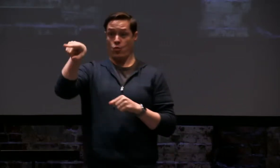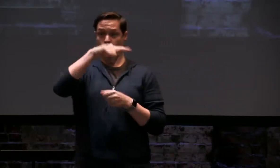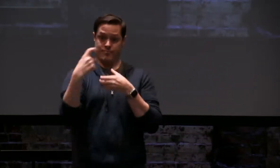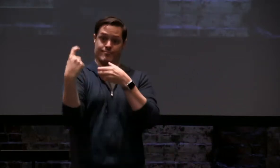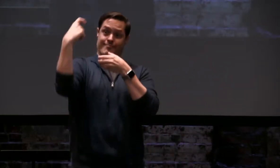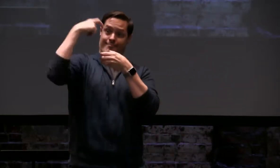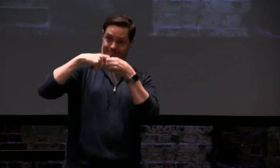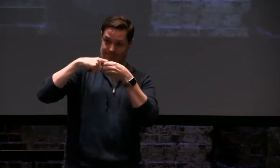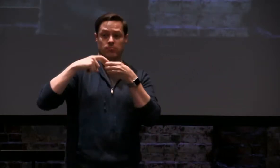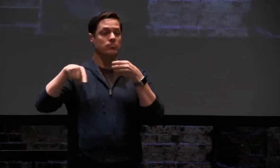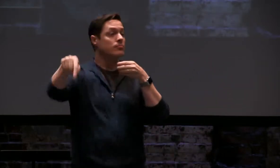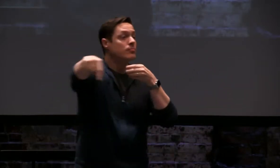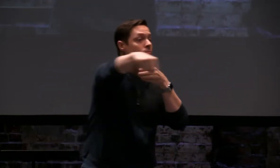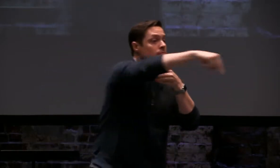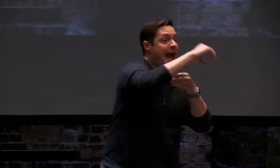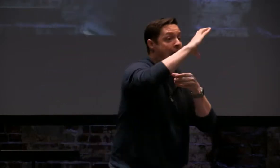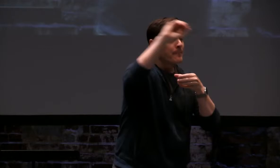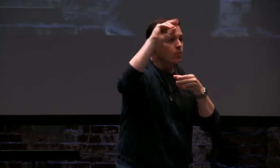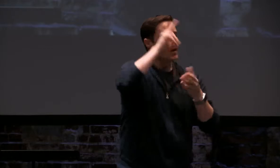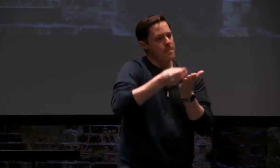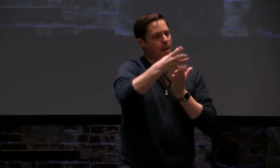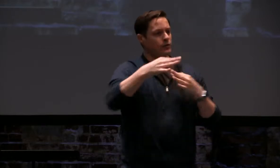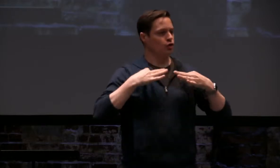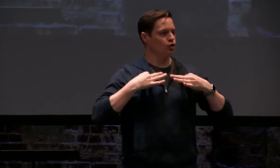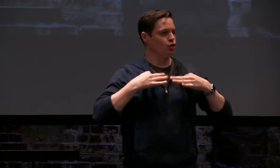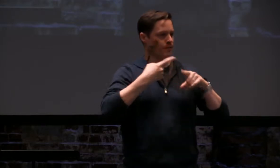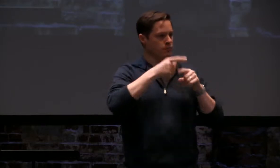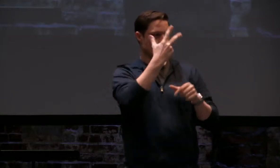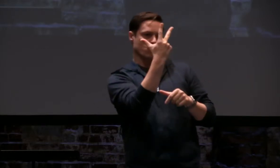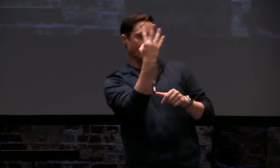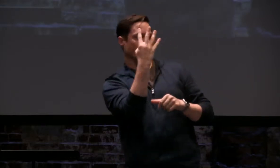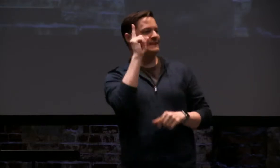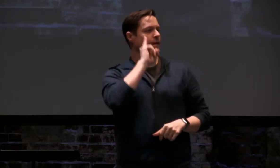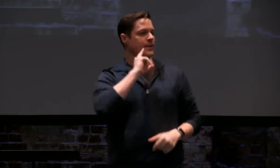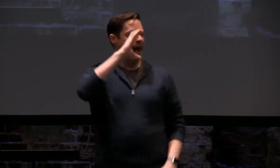with the commitment to engage very specific partners,